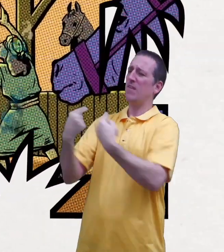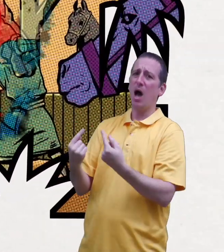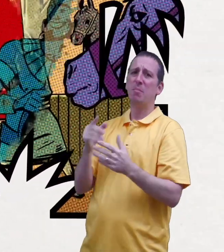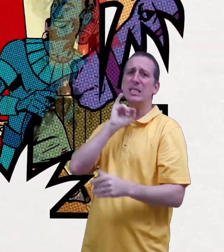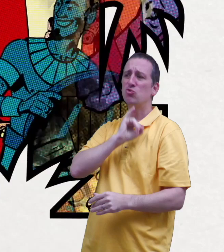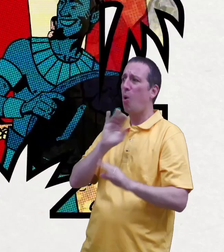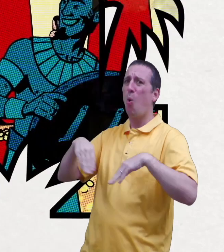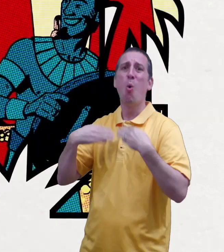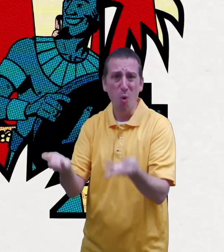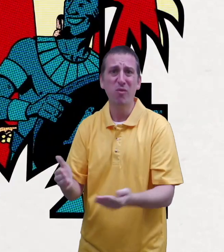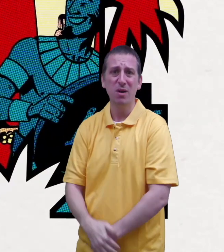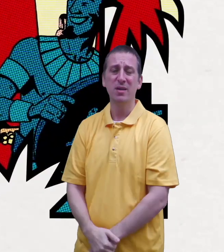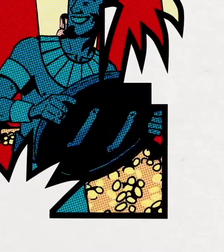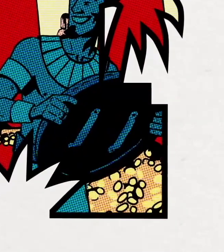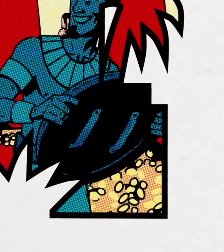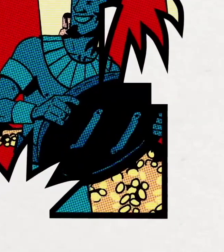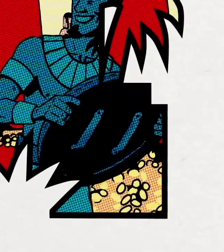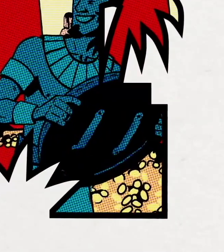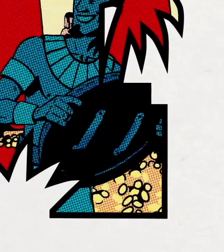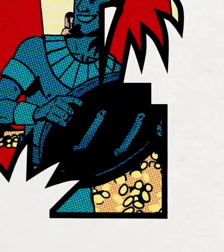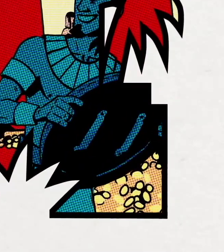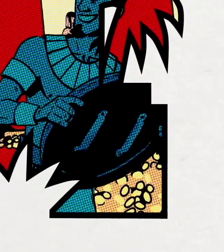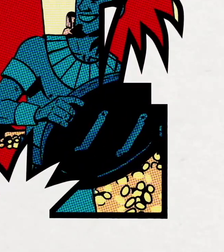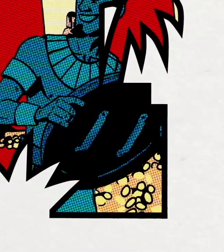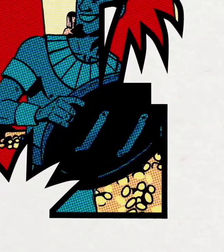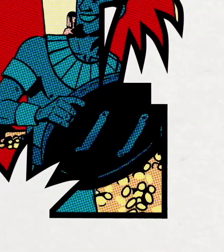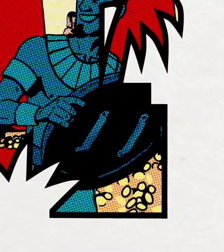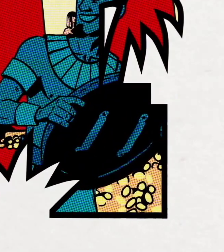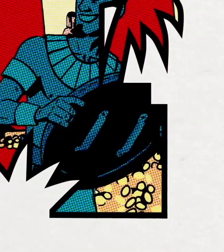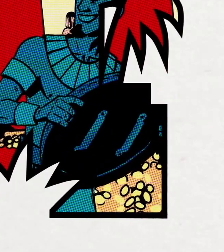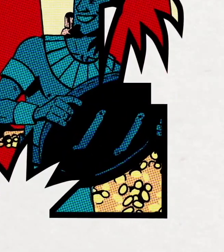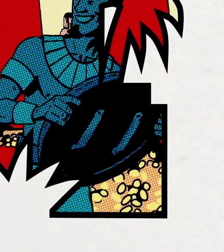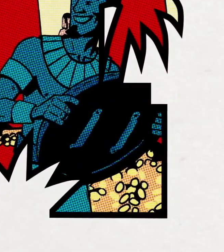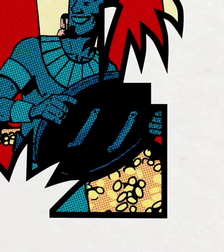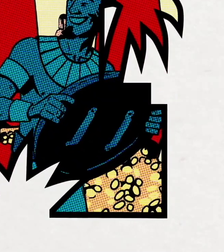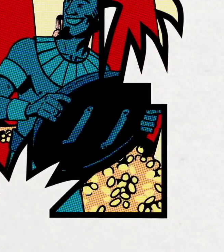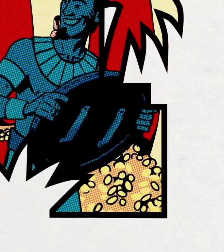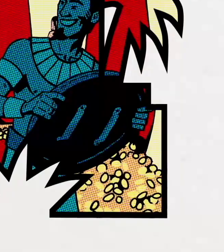Egypt oppresses Israel all over again. Jon: So biblical settings carry with them all of these